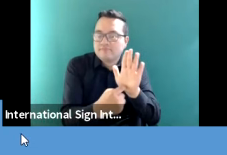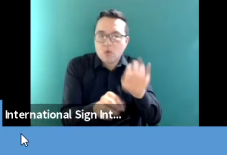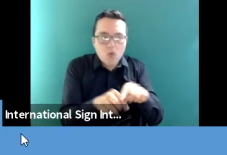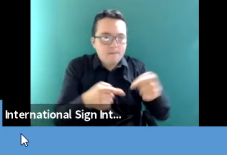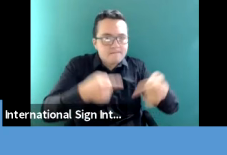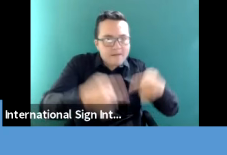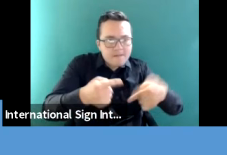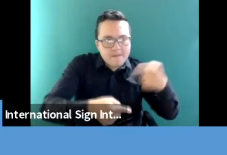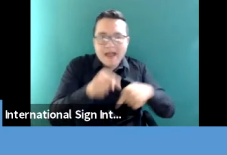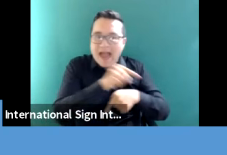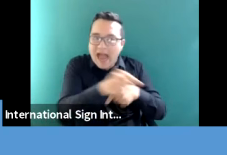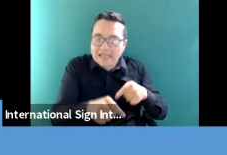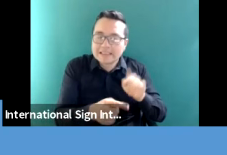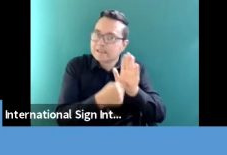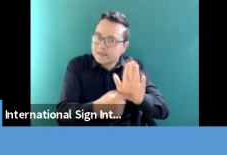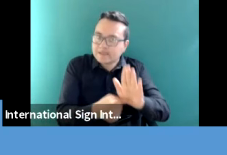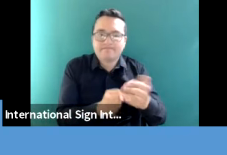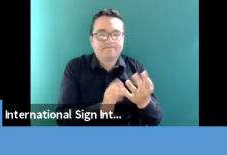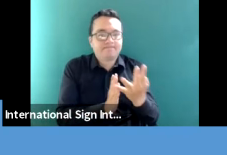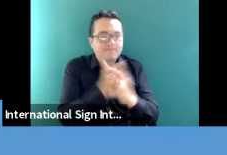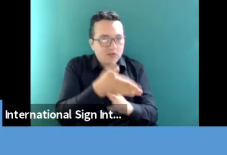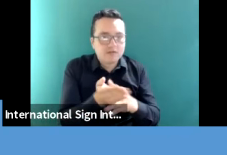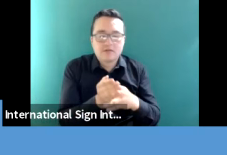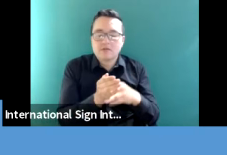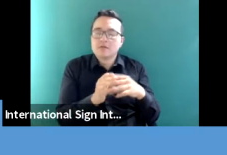Including Zoom and Facebook and all those companies.